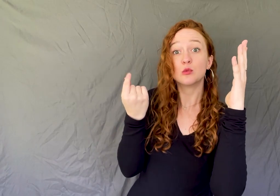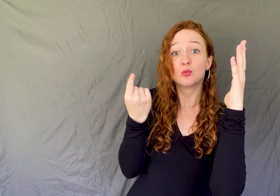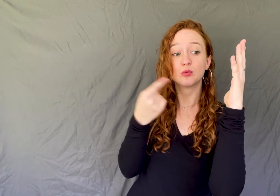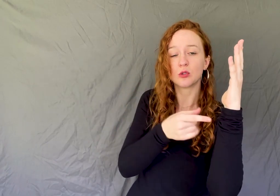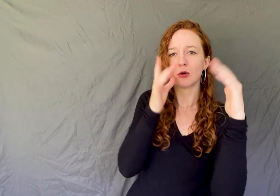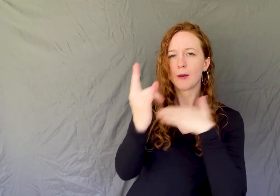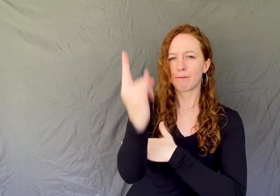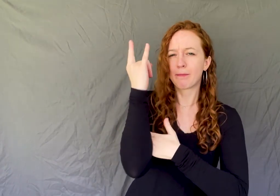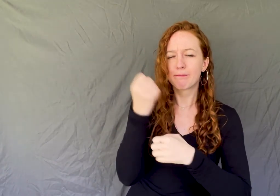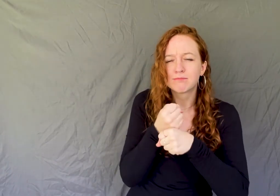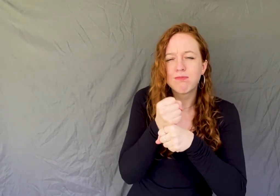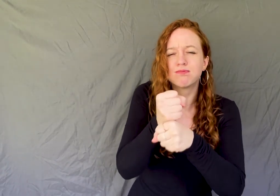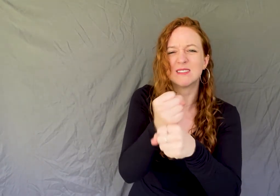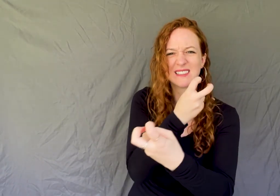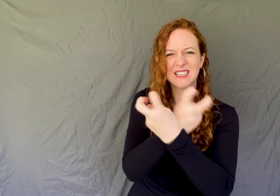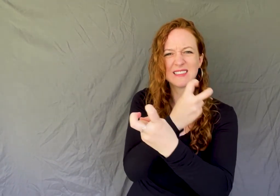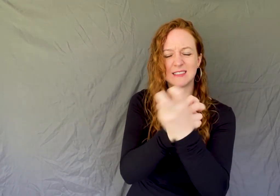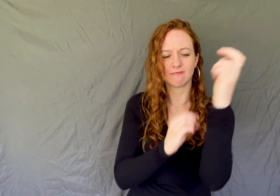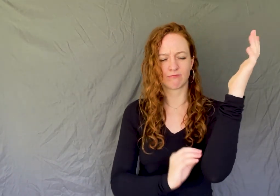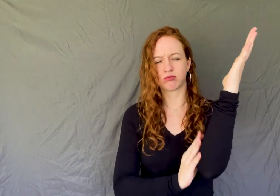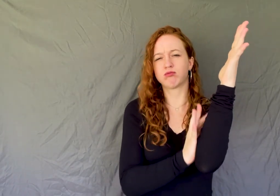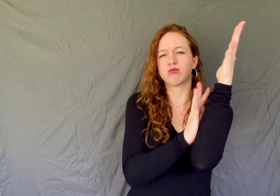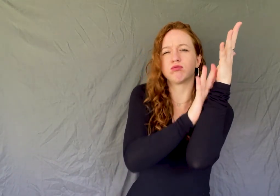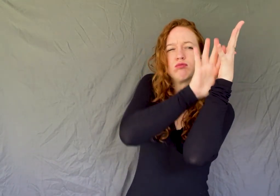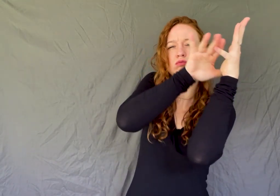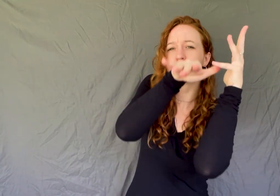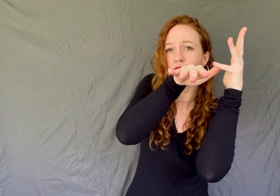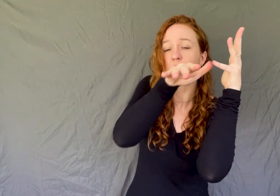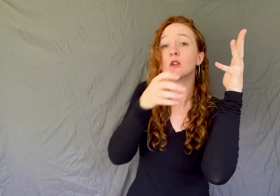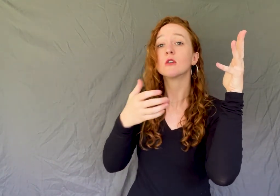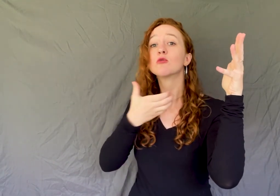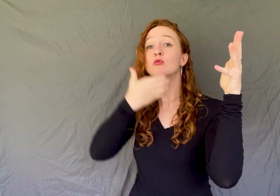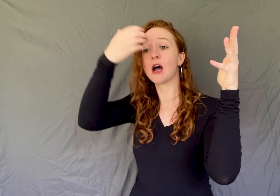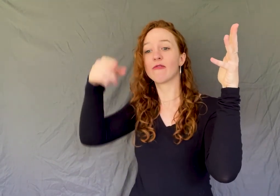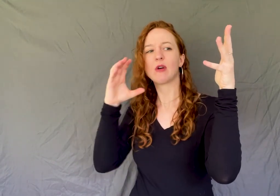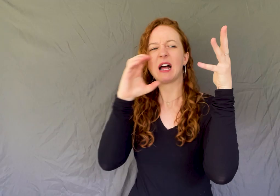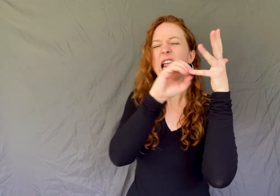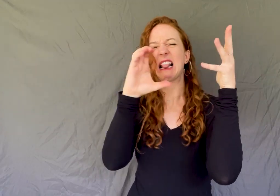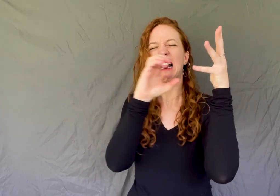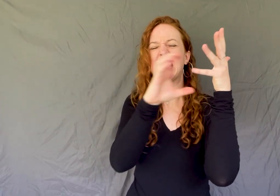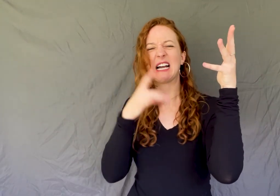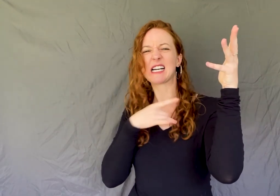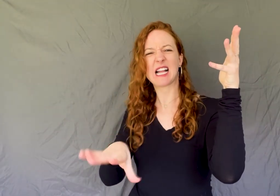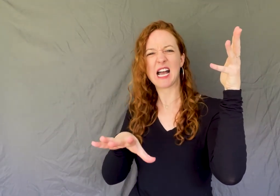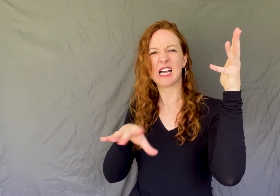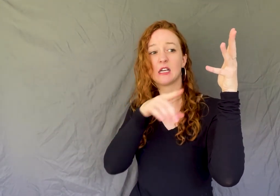It took the acacias mere minutes to start pumping toxic substances into their leaves to rid themselves of the large herbivores.